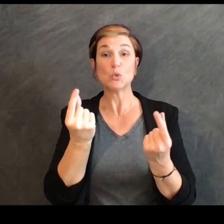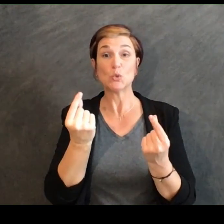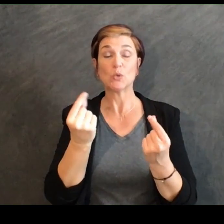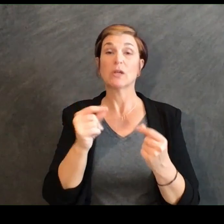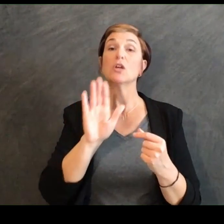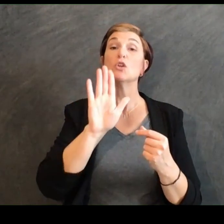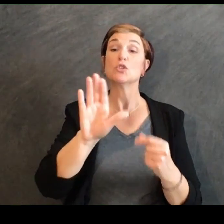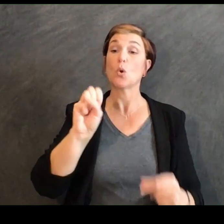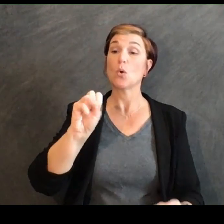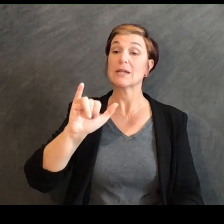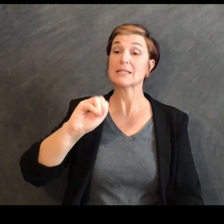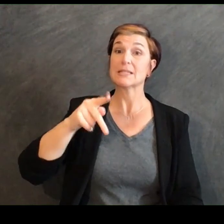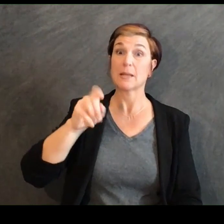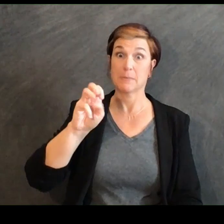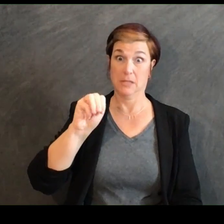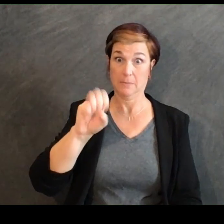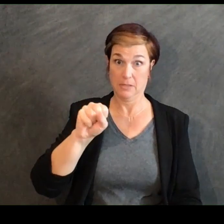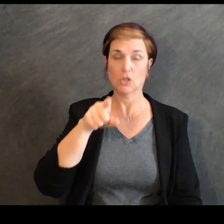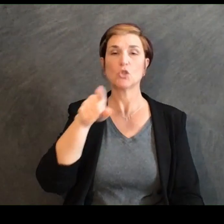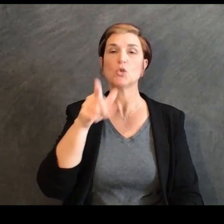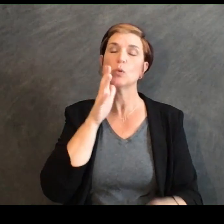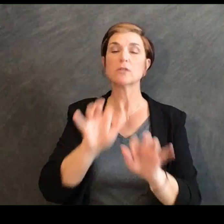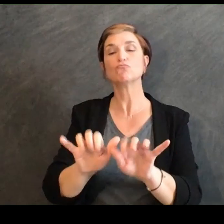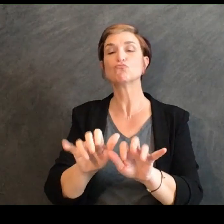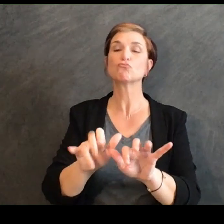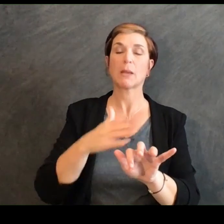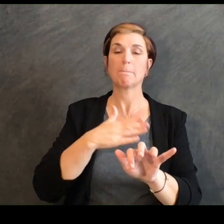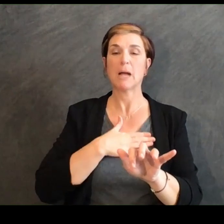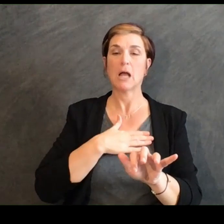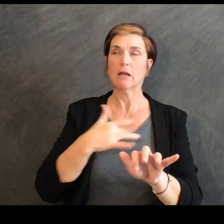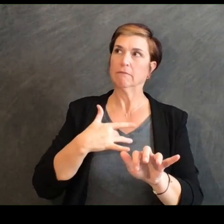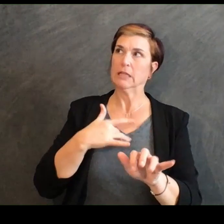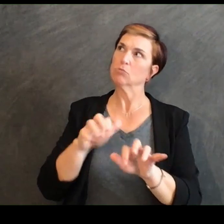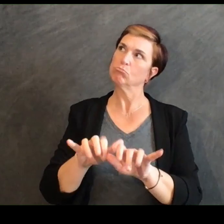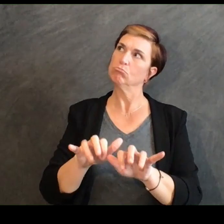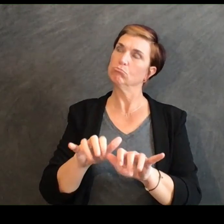direction whether or not a test is indicated and then at the same website